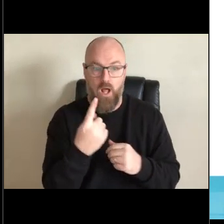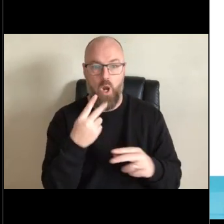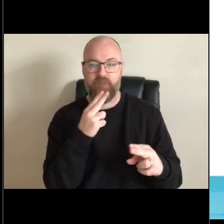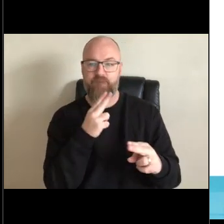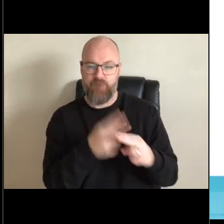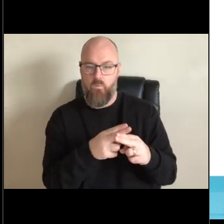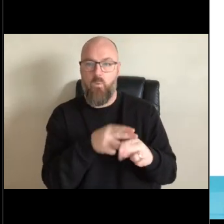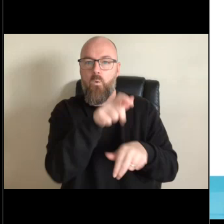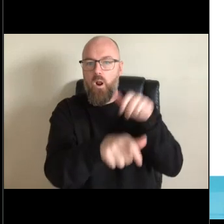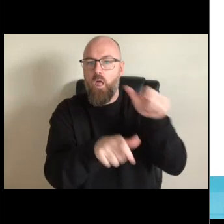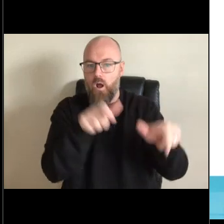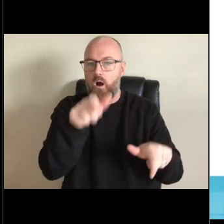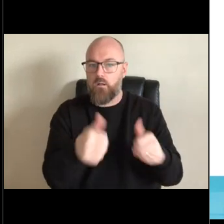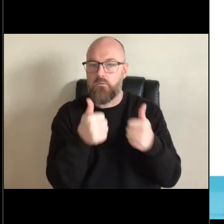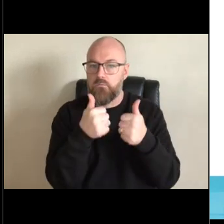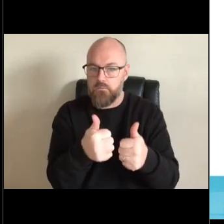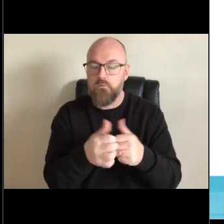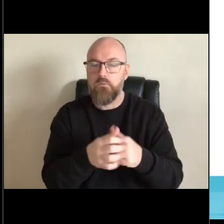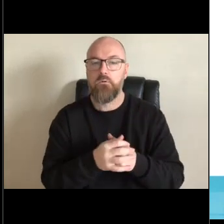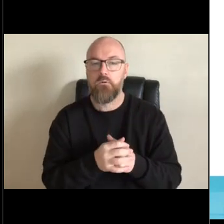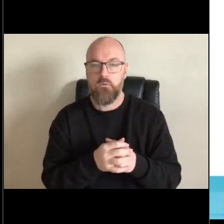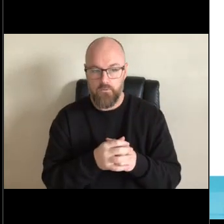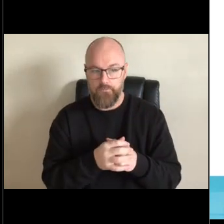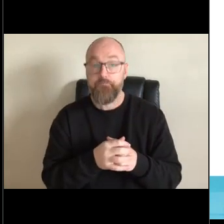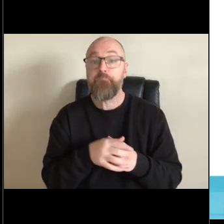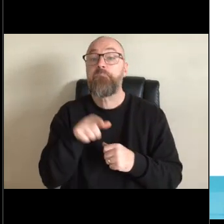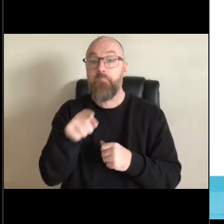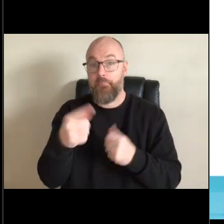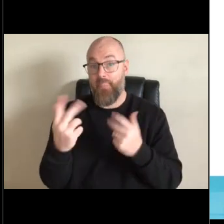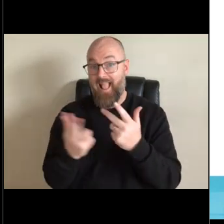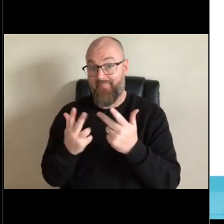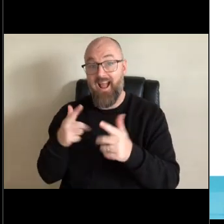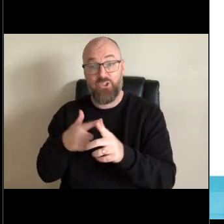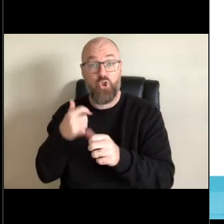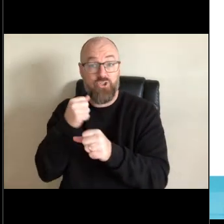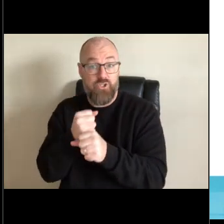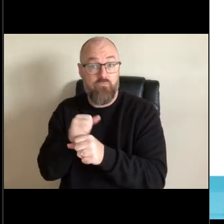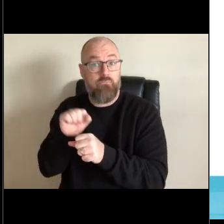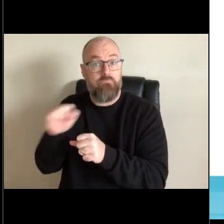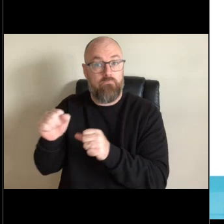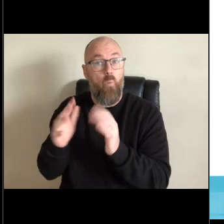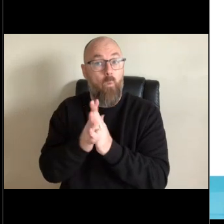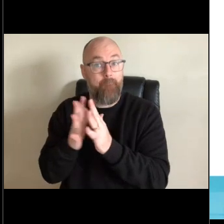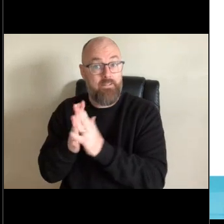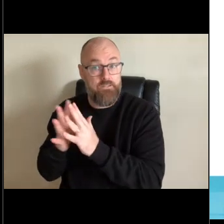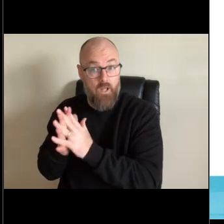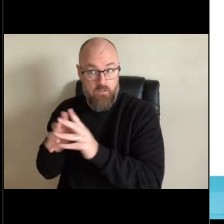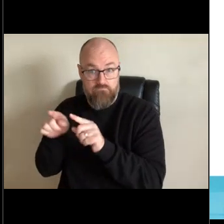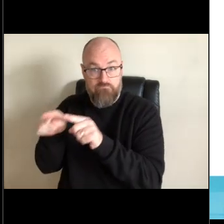brochure um on the Attorney General's website about um for lawyers about the changes to the